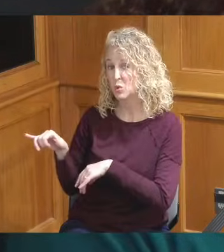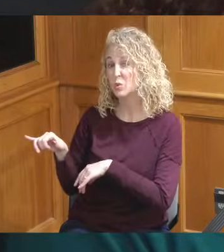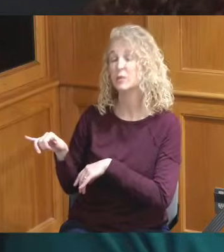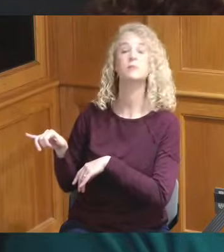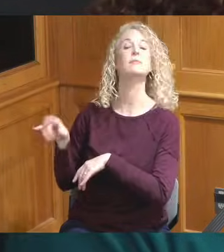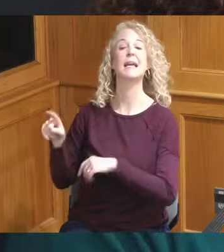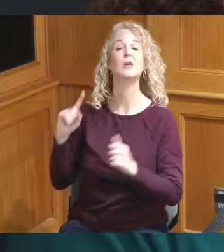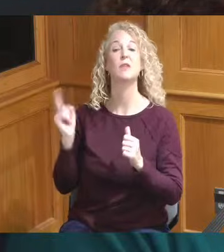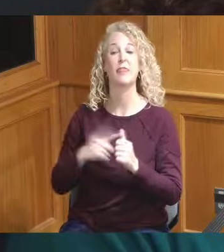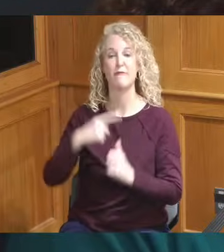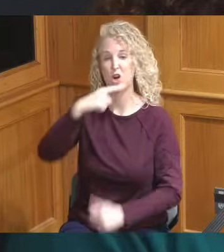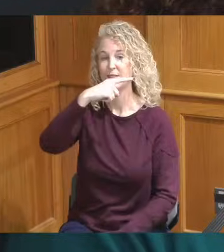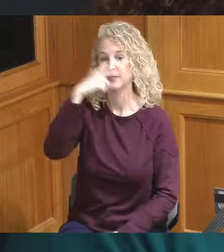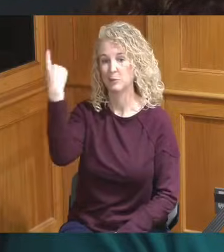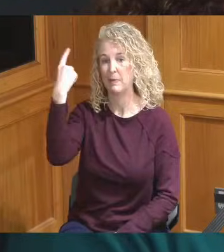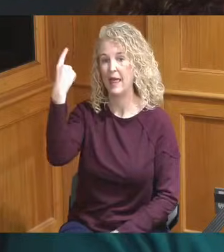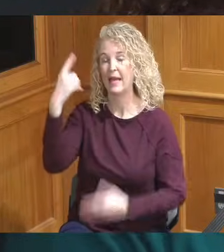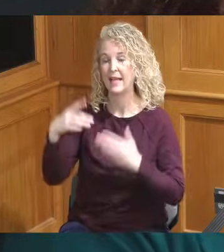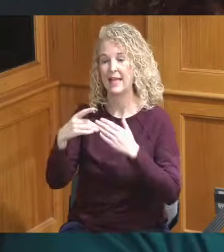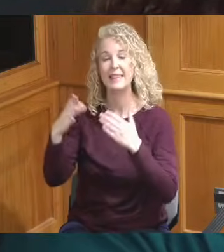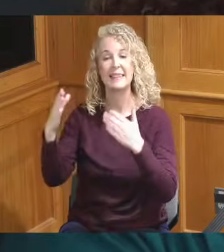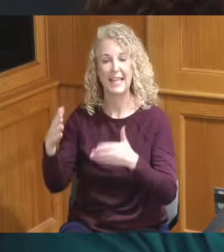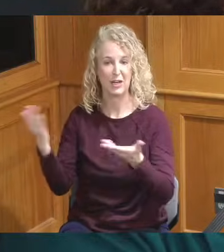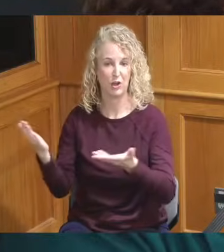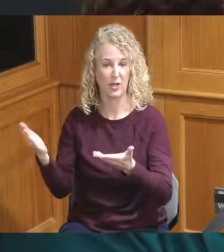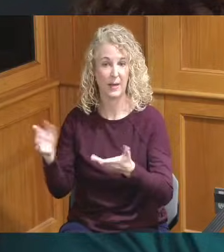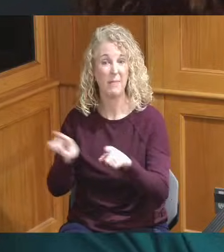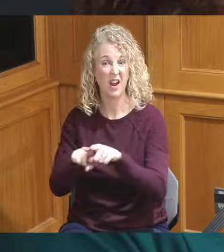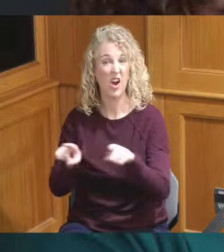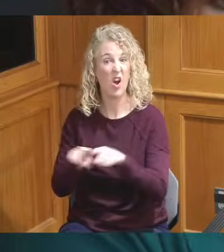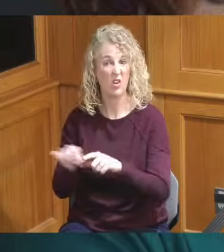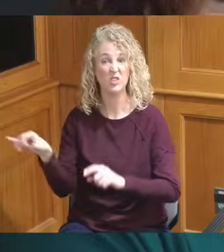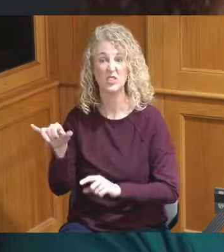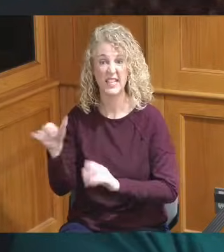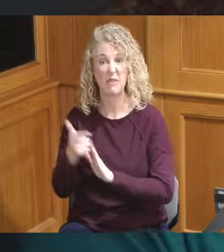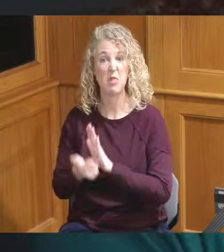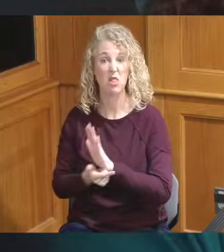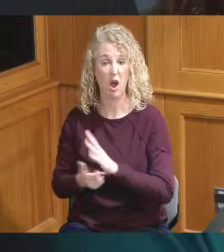the first black in the Fire Department, they also had those issues. So, I wanted to make sure he's